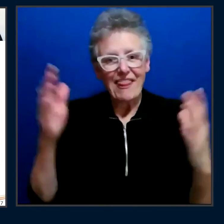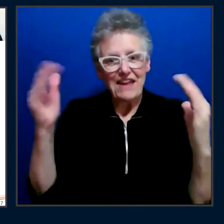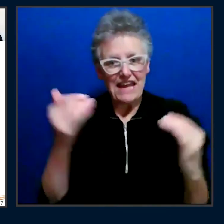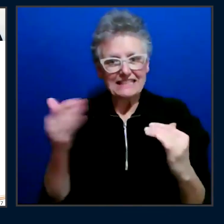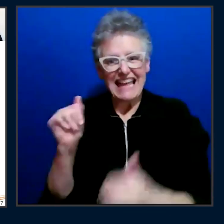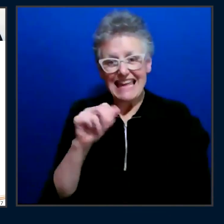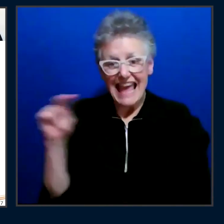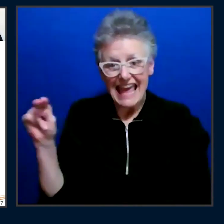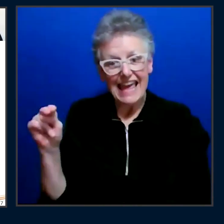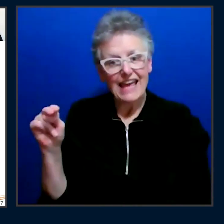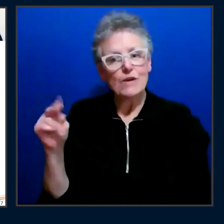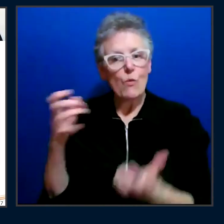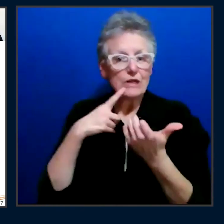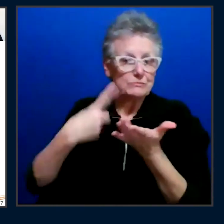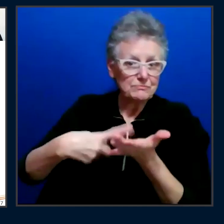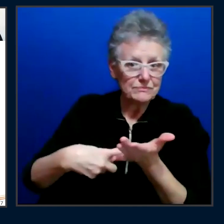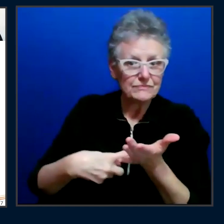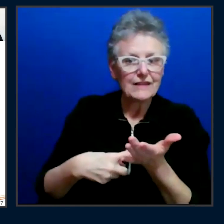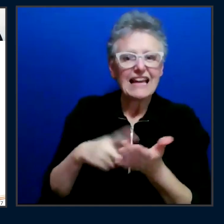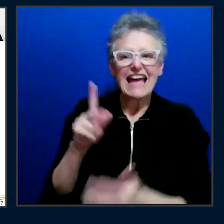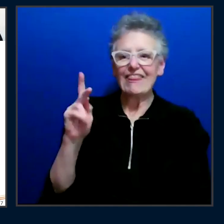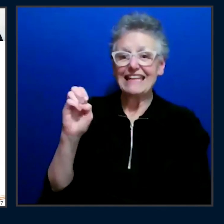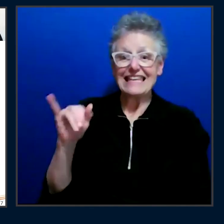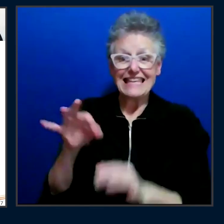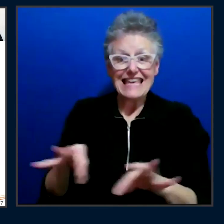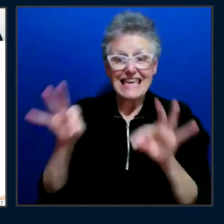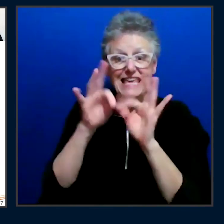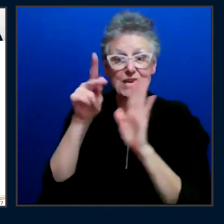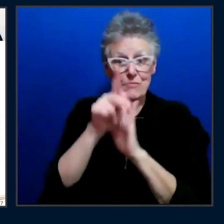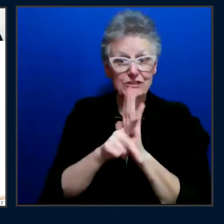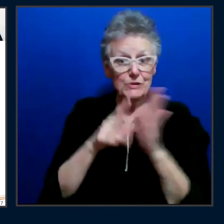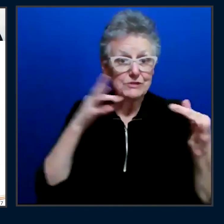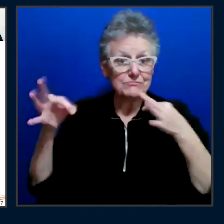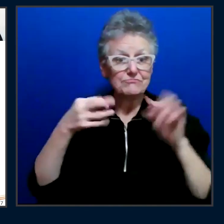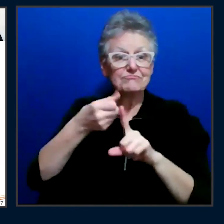So the next thing that Ann was going to cover is-- are the key principles that are spelled out